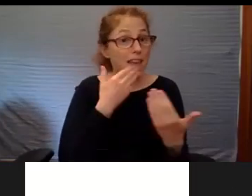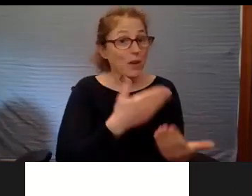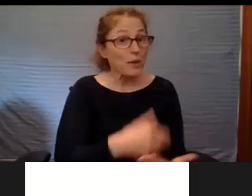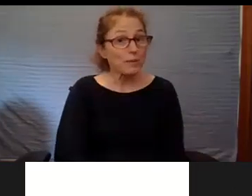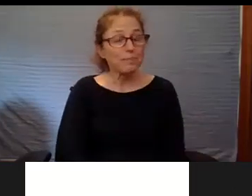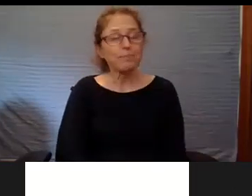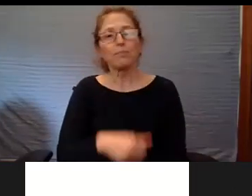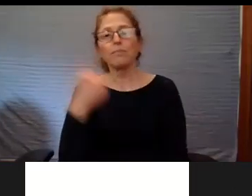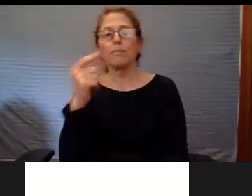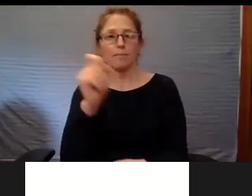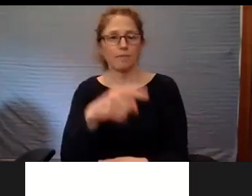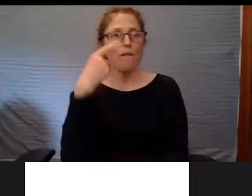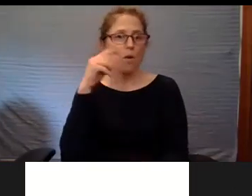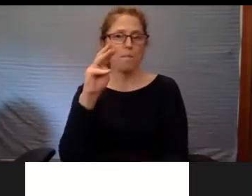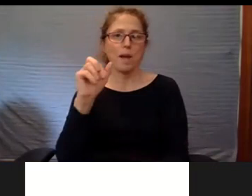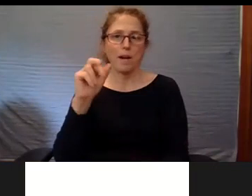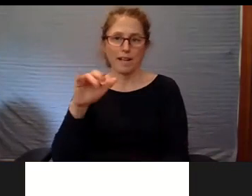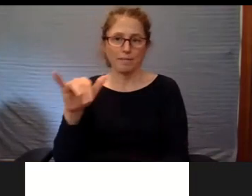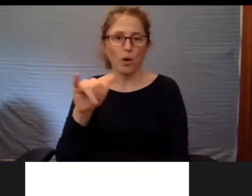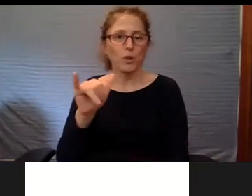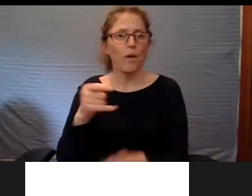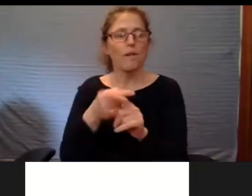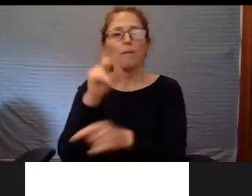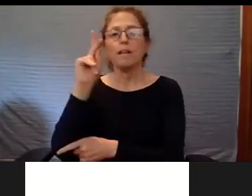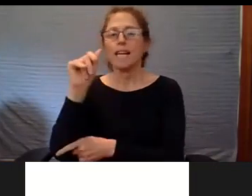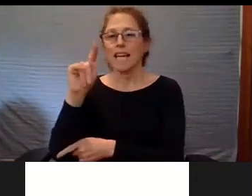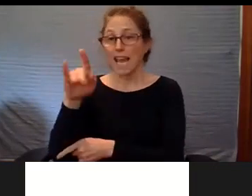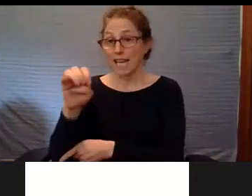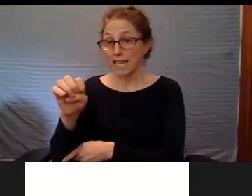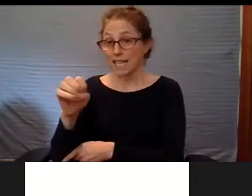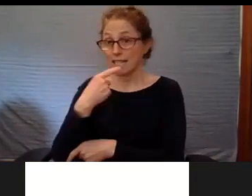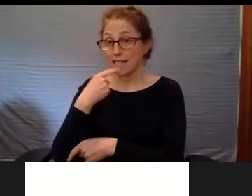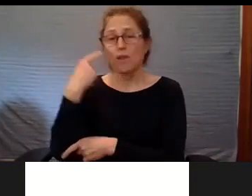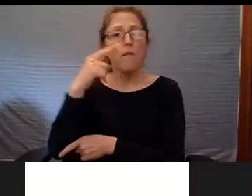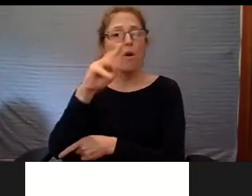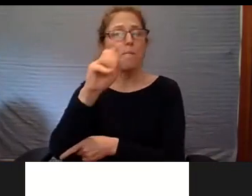So another question we also have for you, from Katie. "For Mary, post-pandemic,